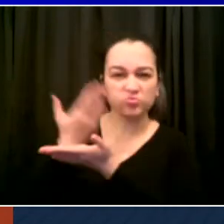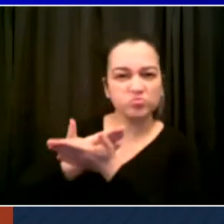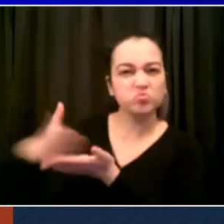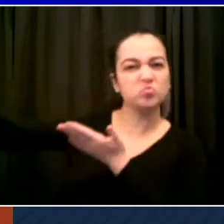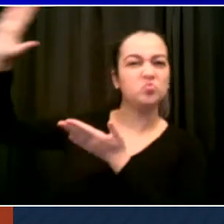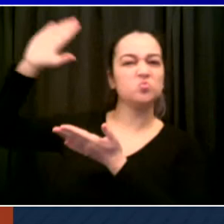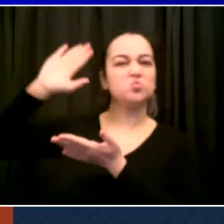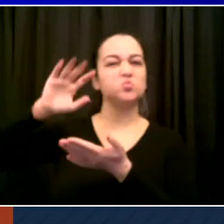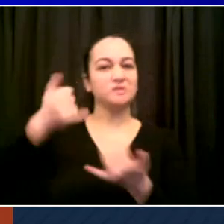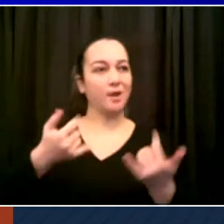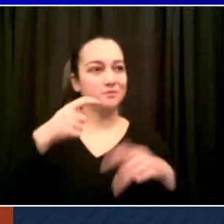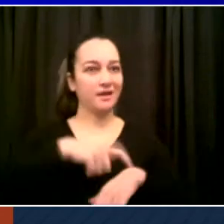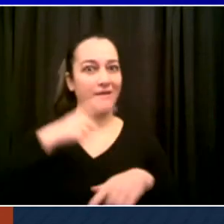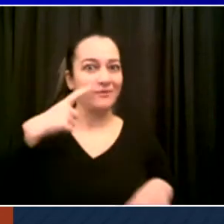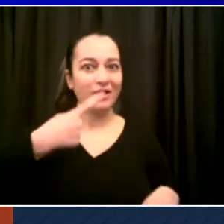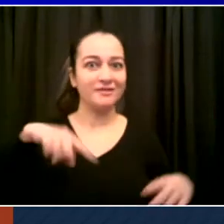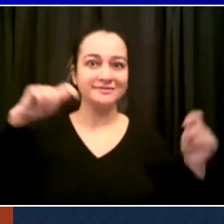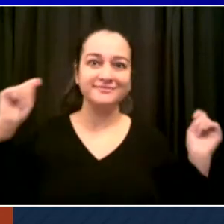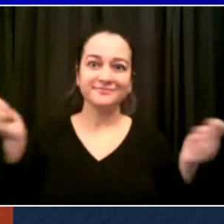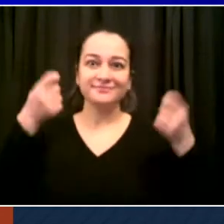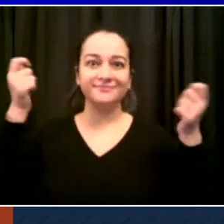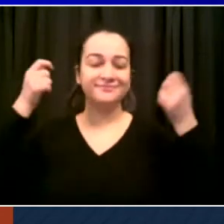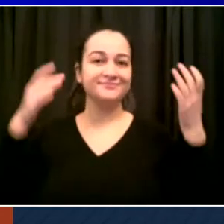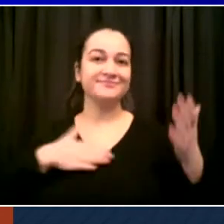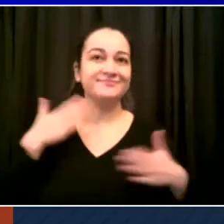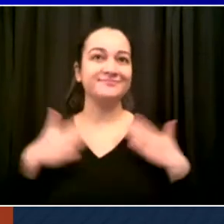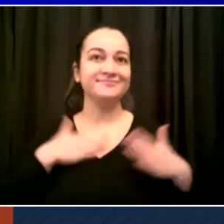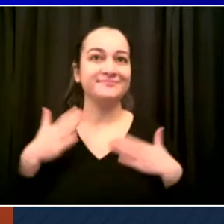FROM EVIL, PEOPLE REALLY